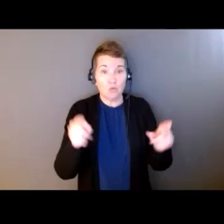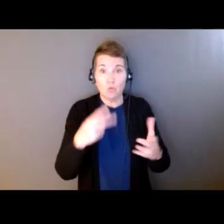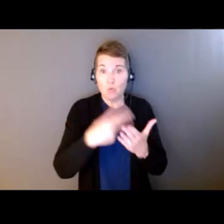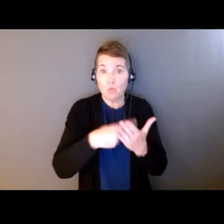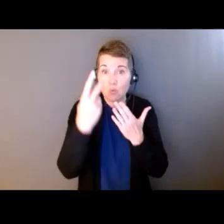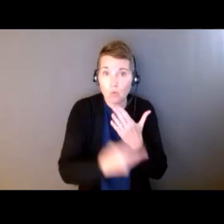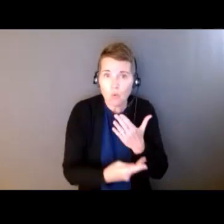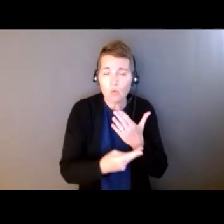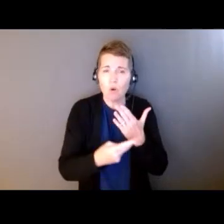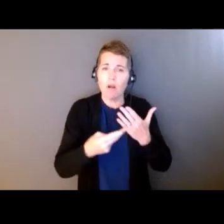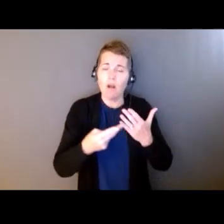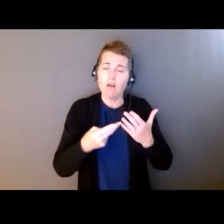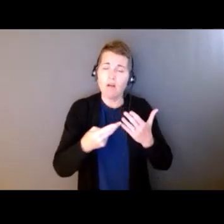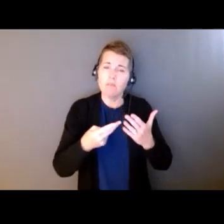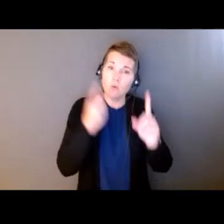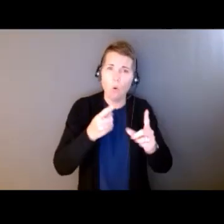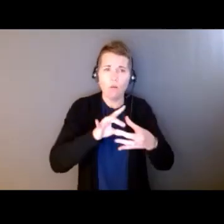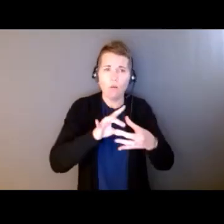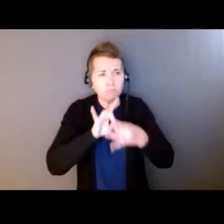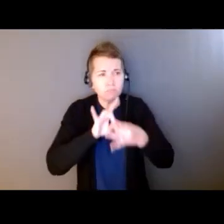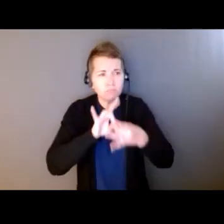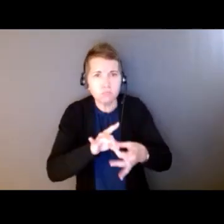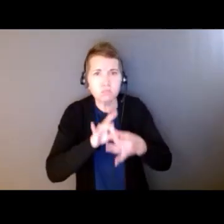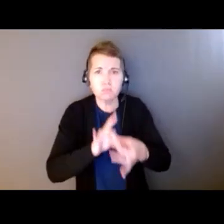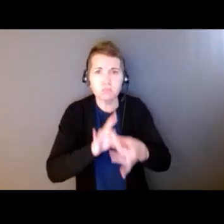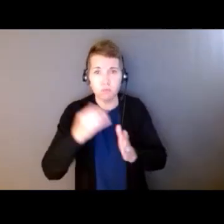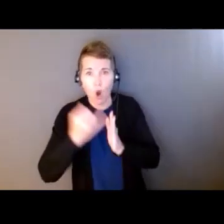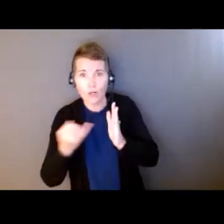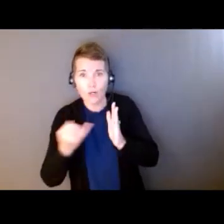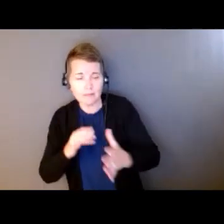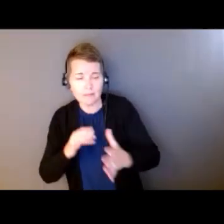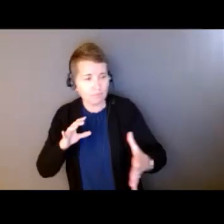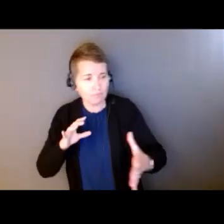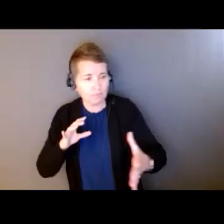exchanges between artists and the Canadian public and celebrates the creativity,